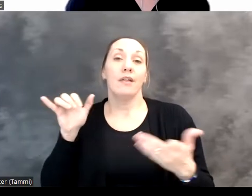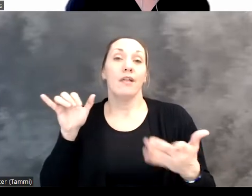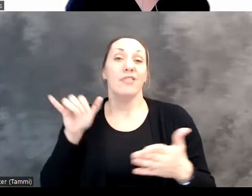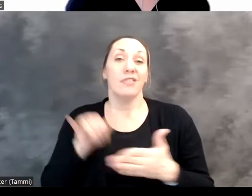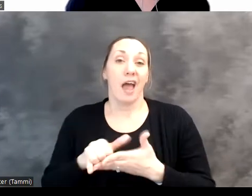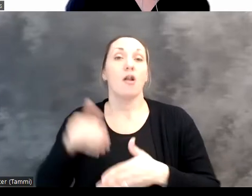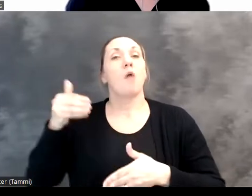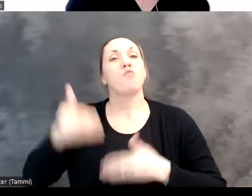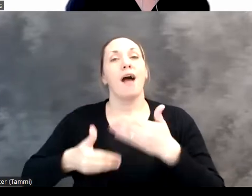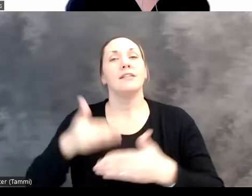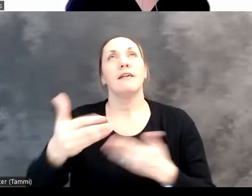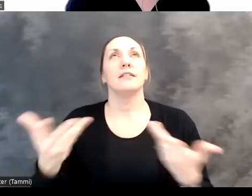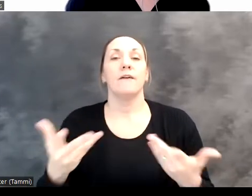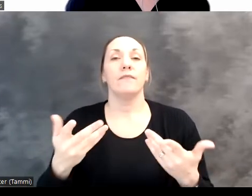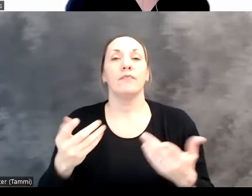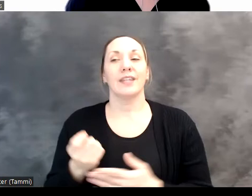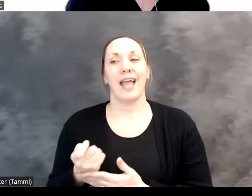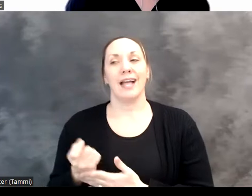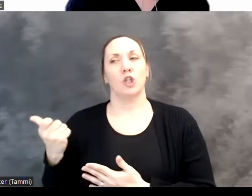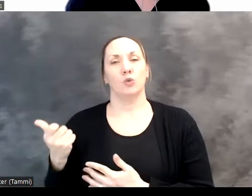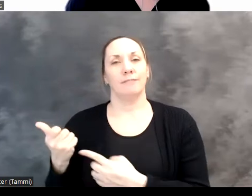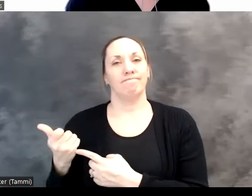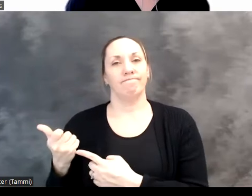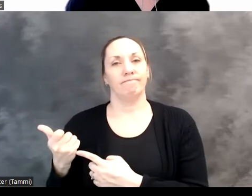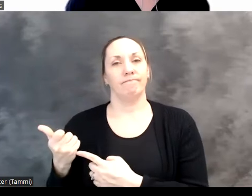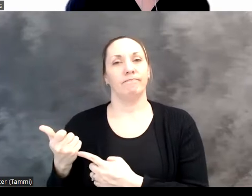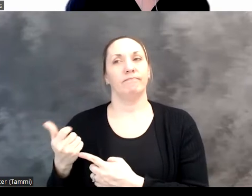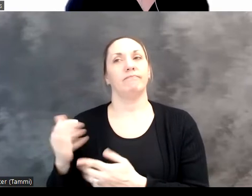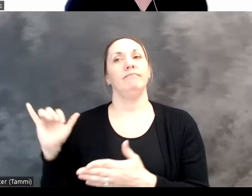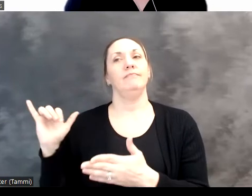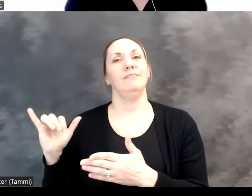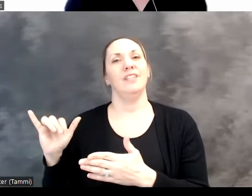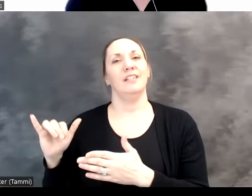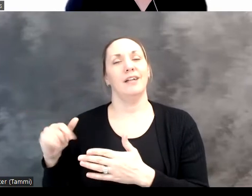Not even close.